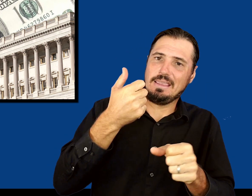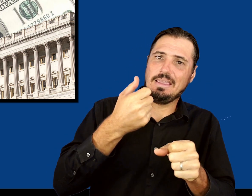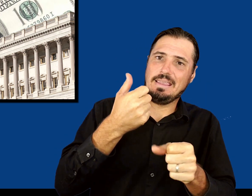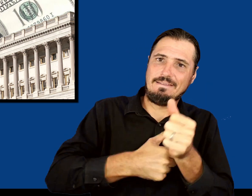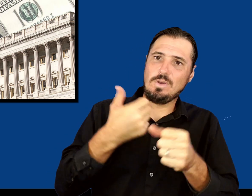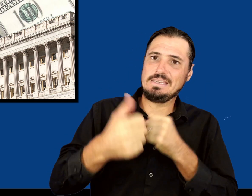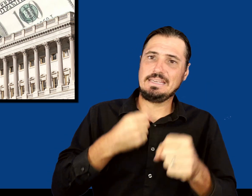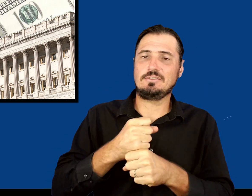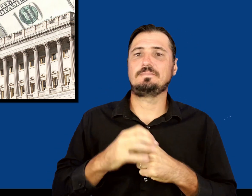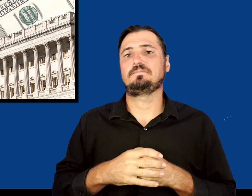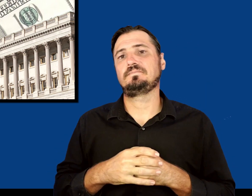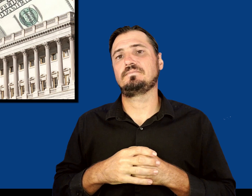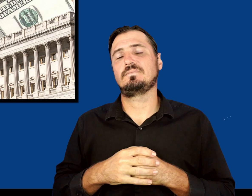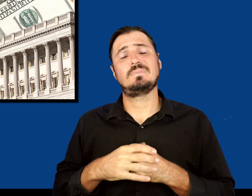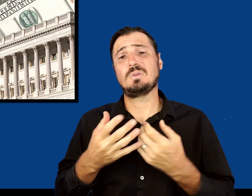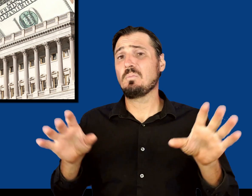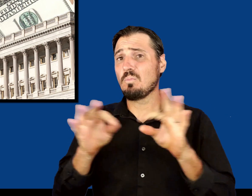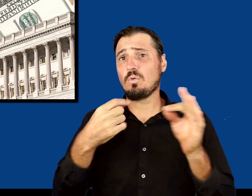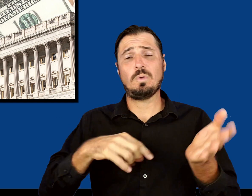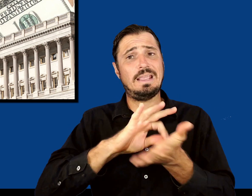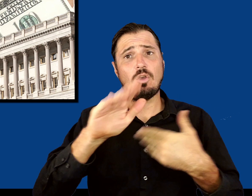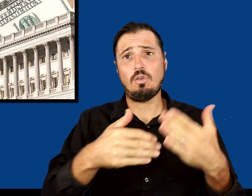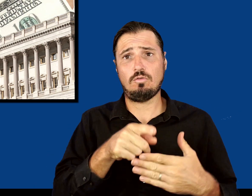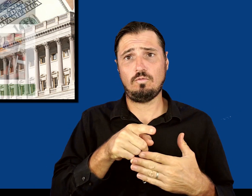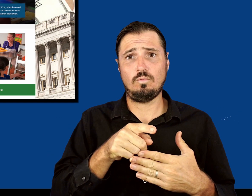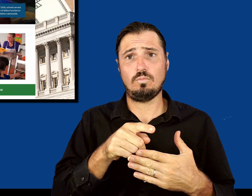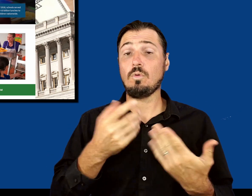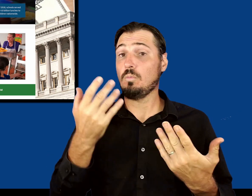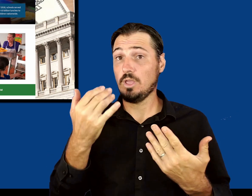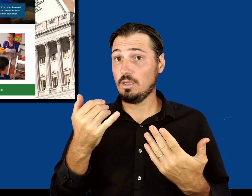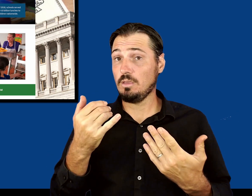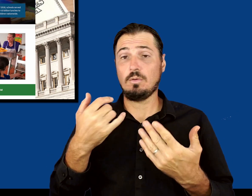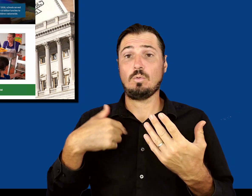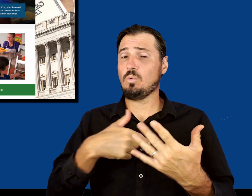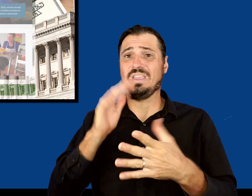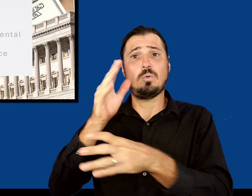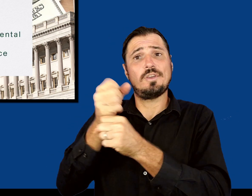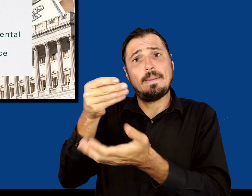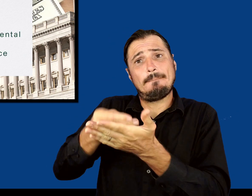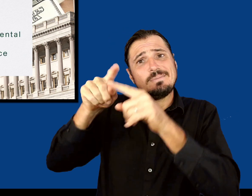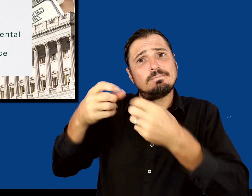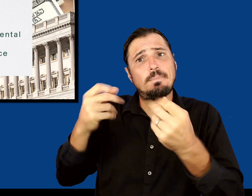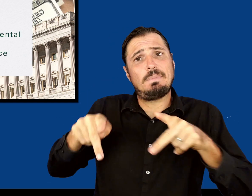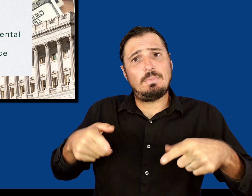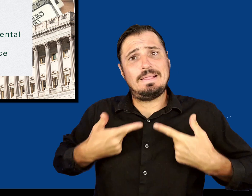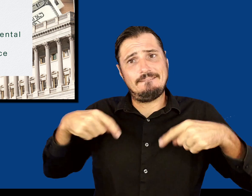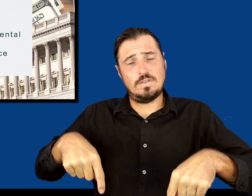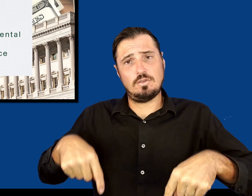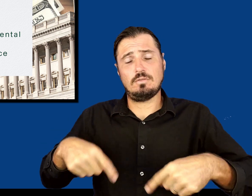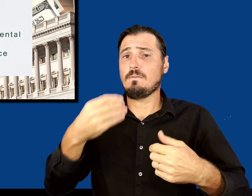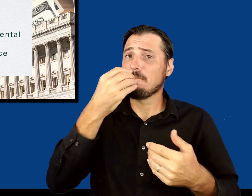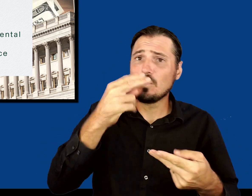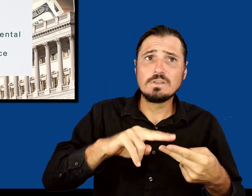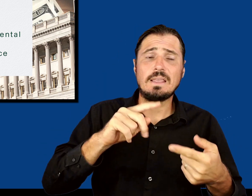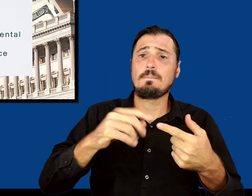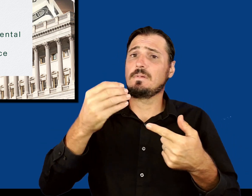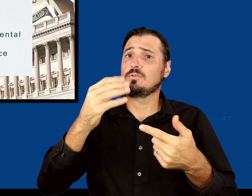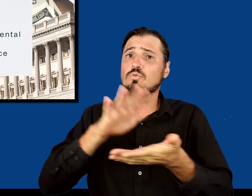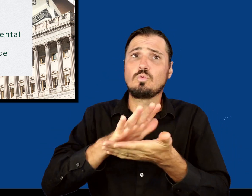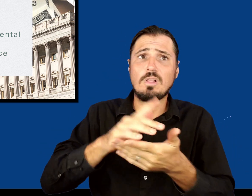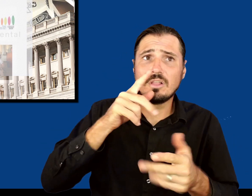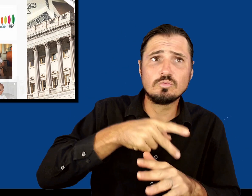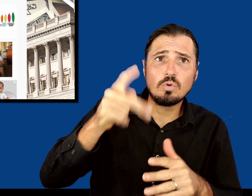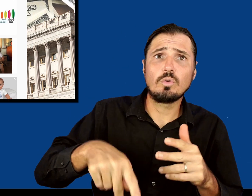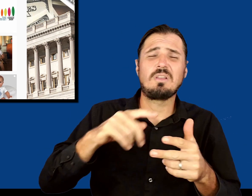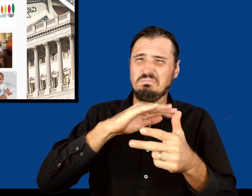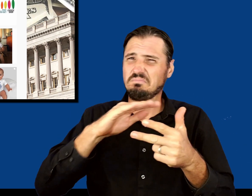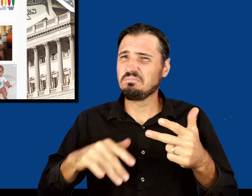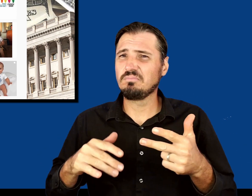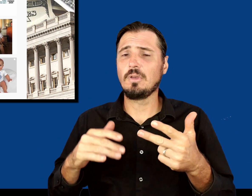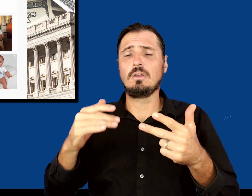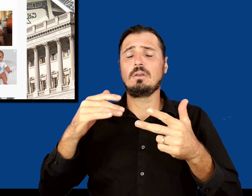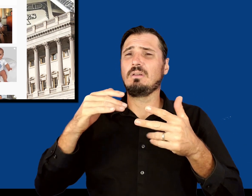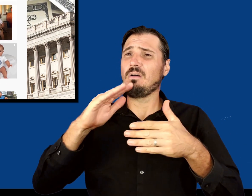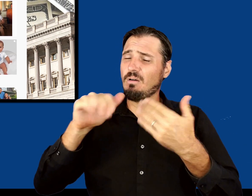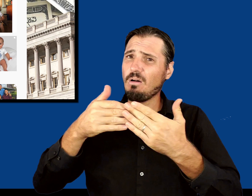important to us. The funding of all kinds of federal programs, including school lunch help and food stamp assistance, rely on our population being fully counted. If our population is undercounted,